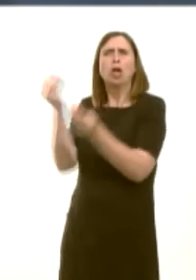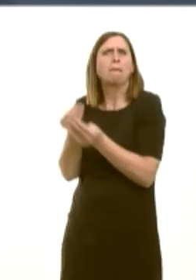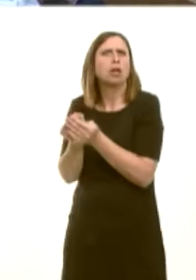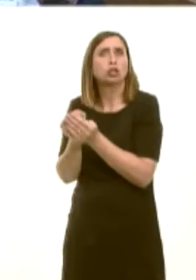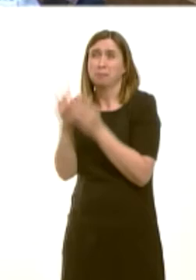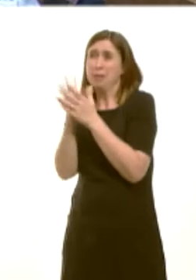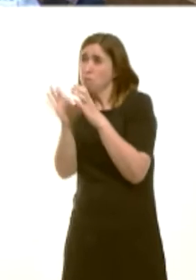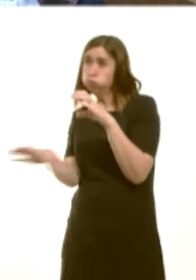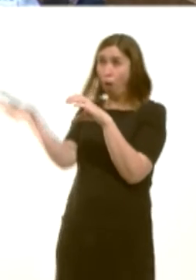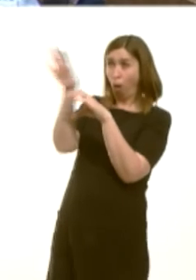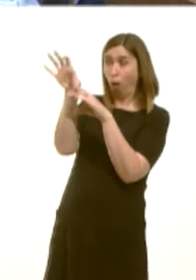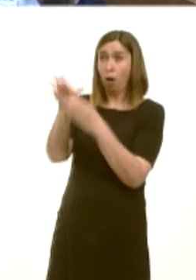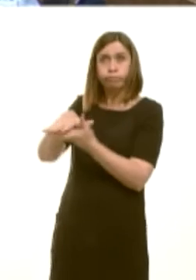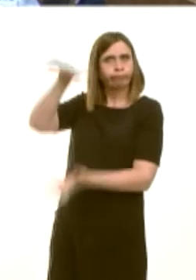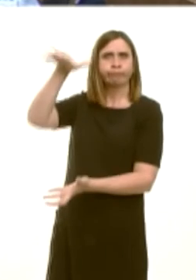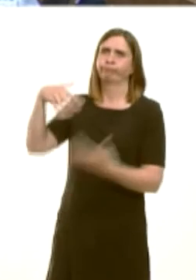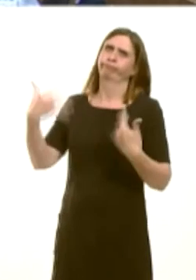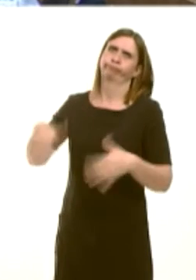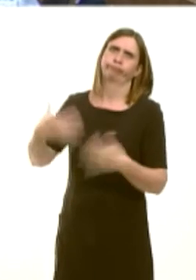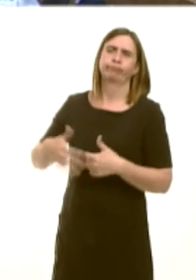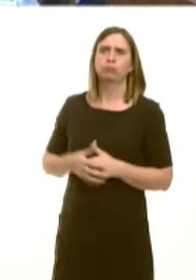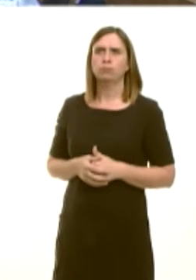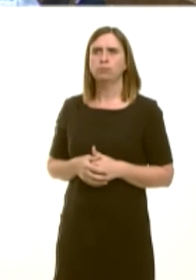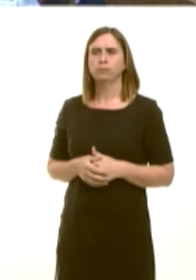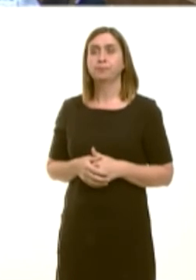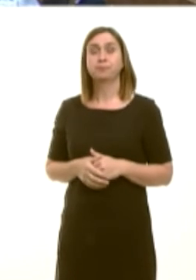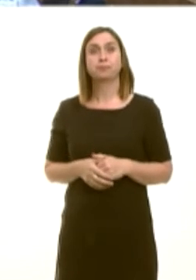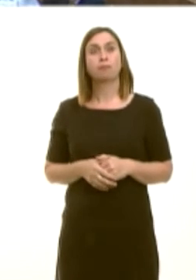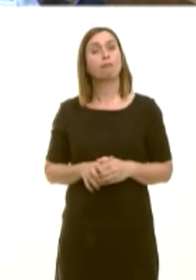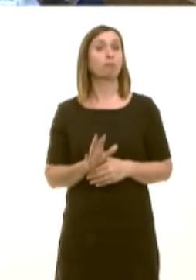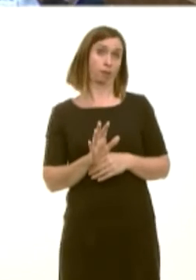such as the south-east Wales metro system? Carwyn Jones: Well, first of all, the metro